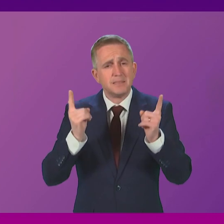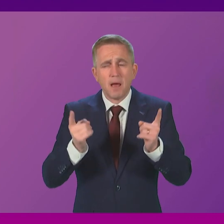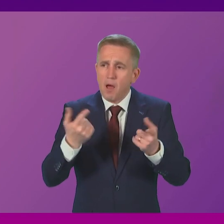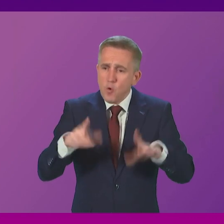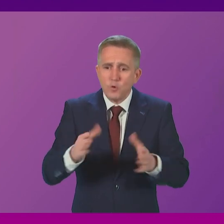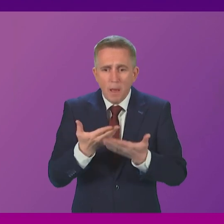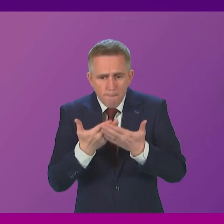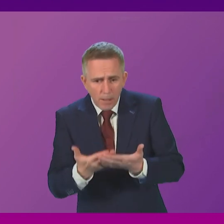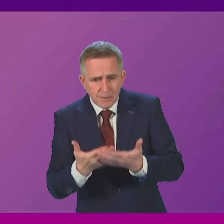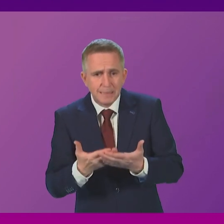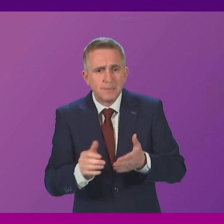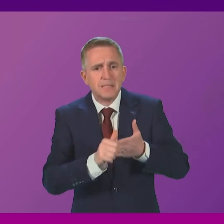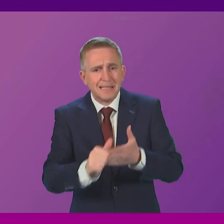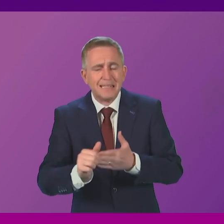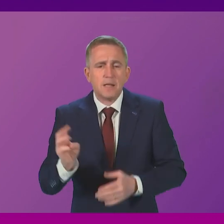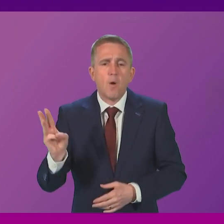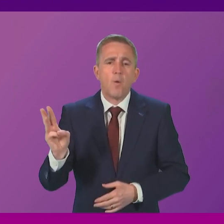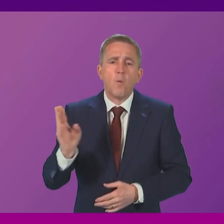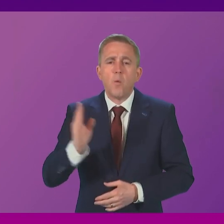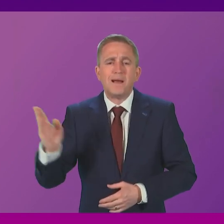a western democratic nation.